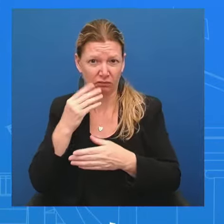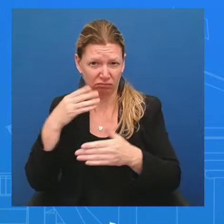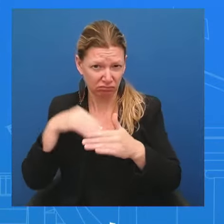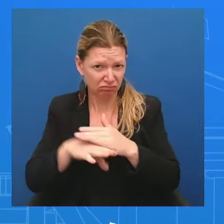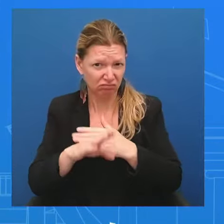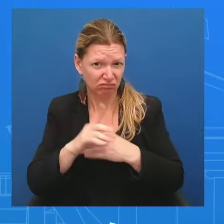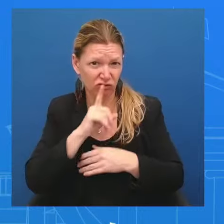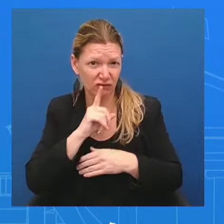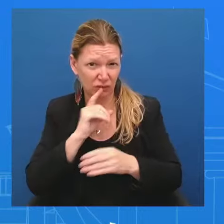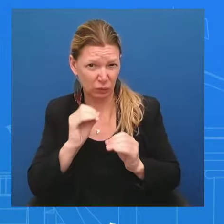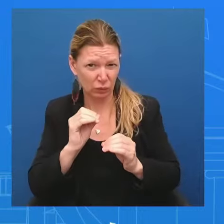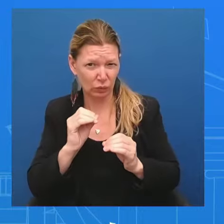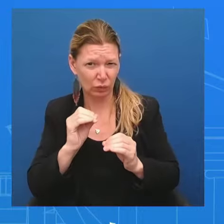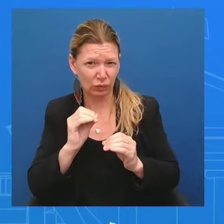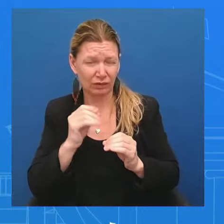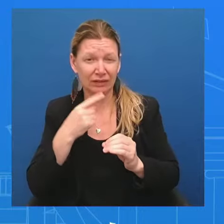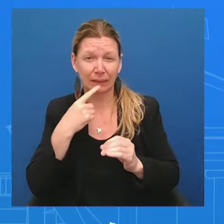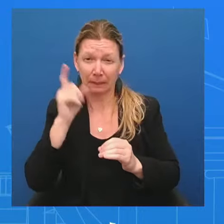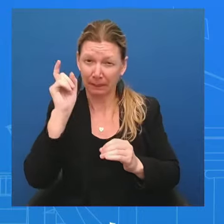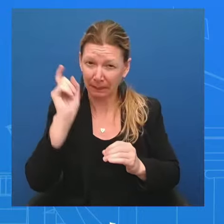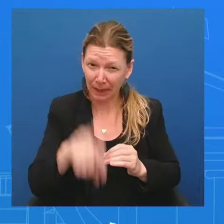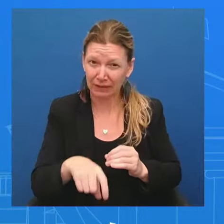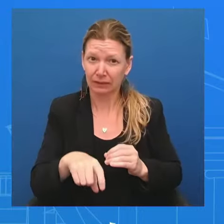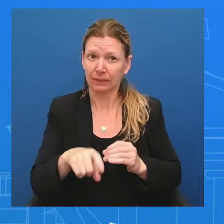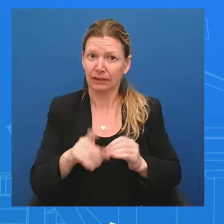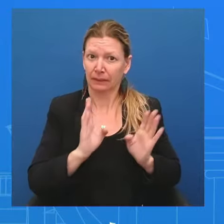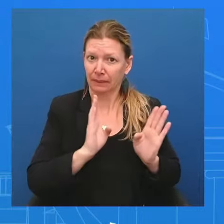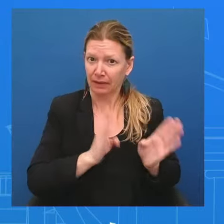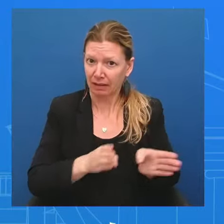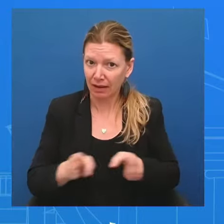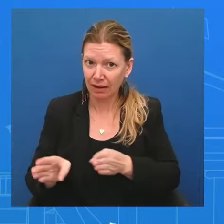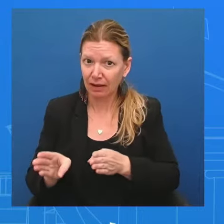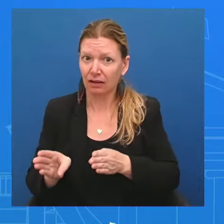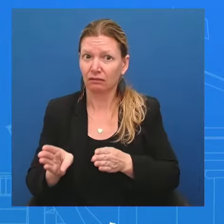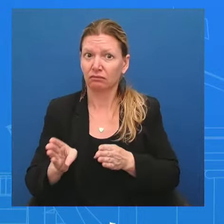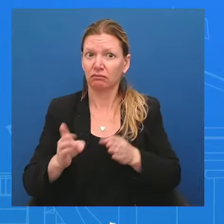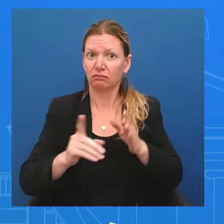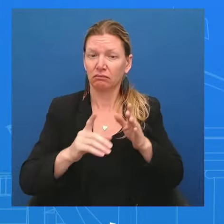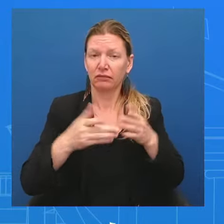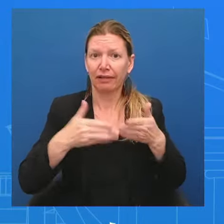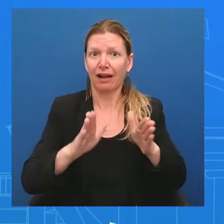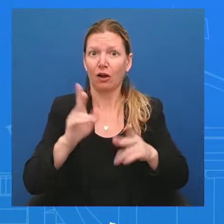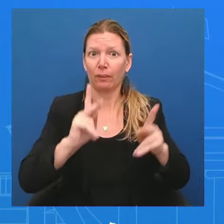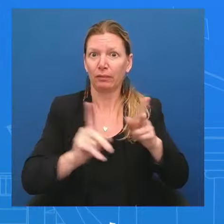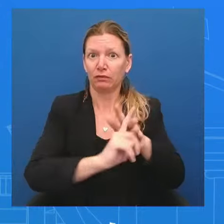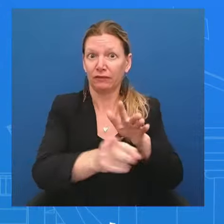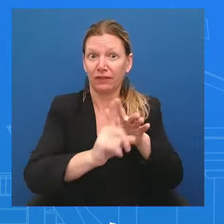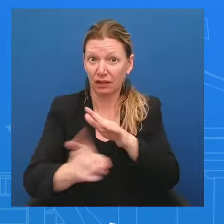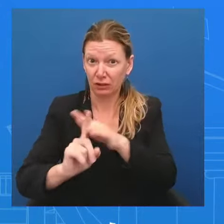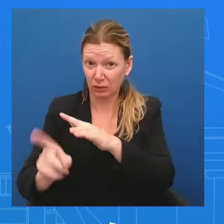to evacuate all civilians, and that was considered kind of red line if you don't want to call it a red line.